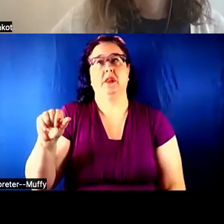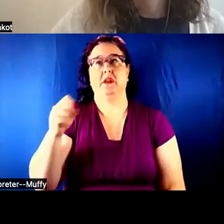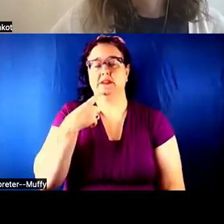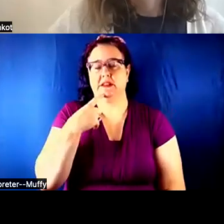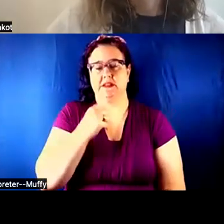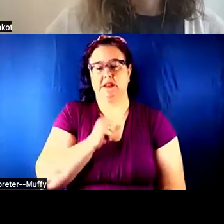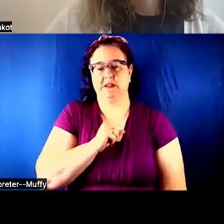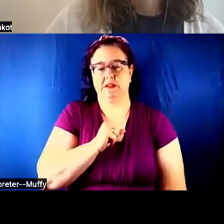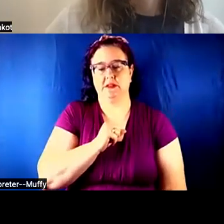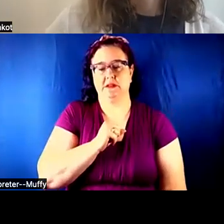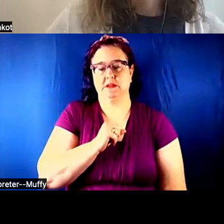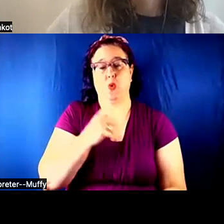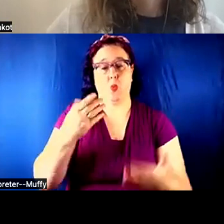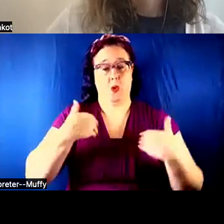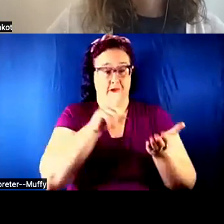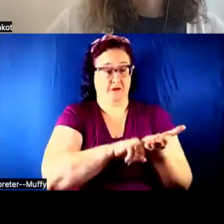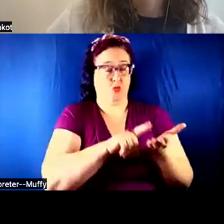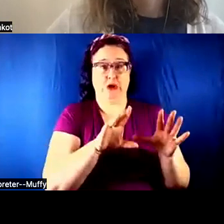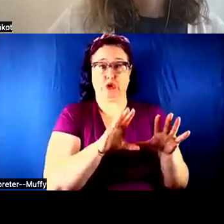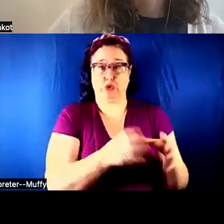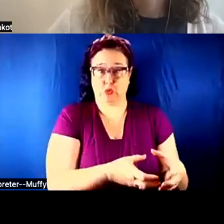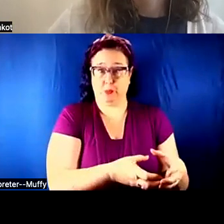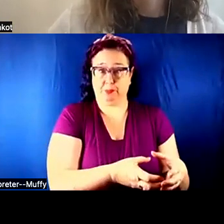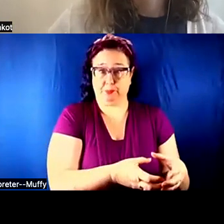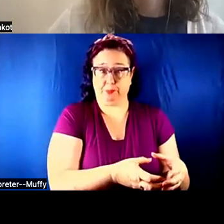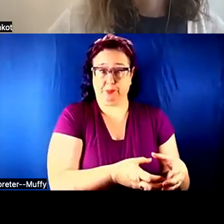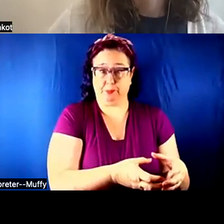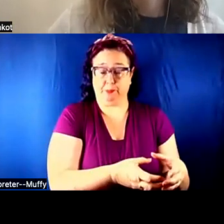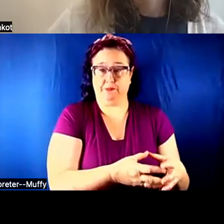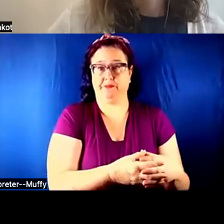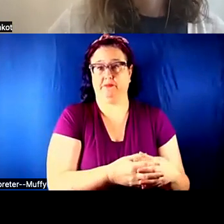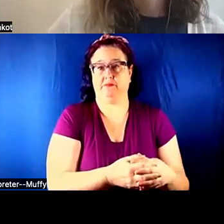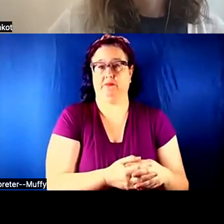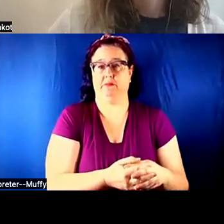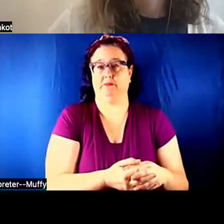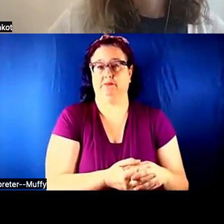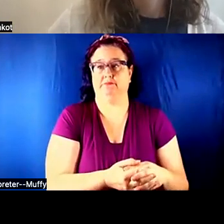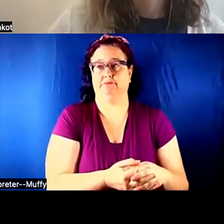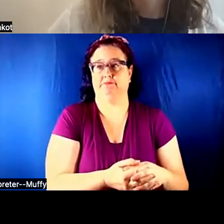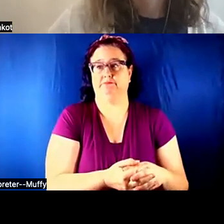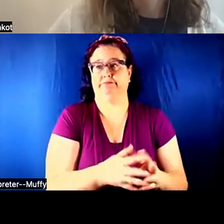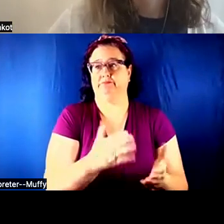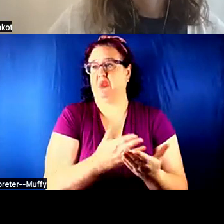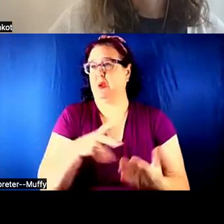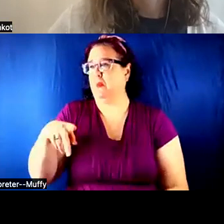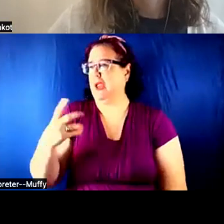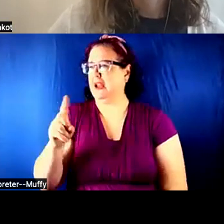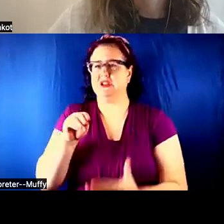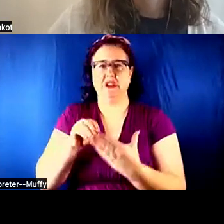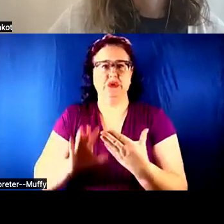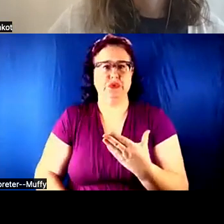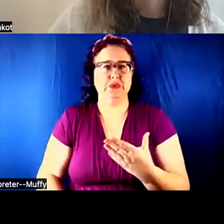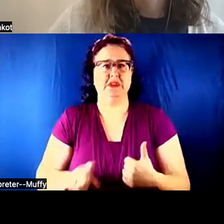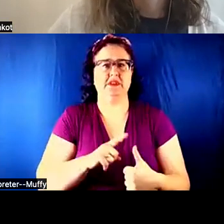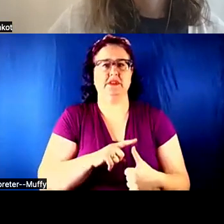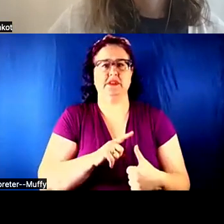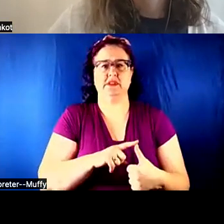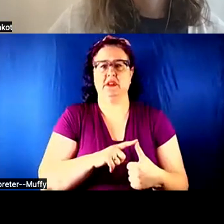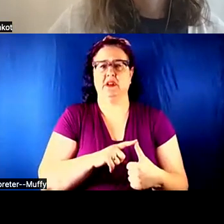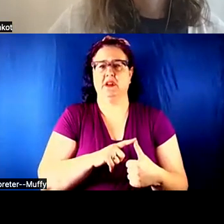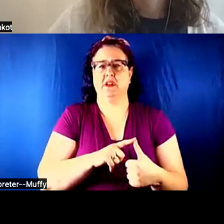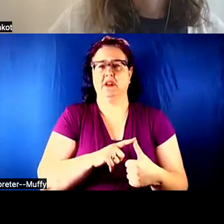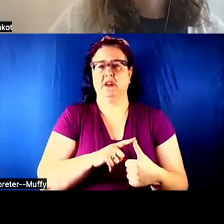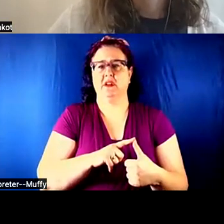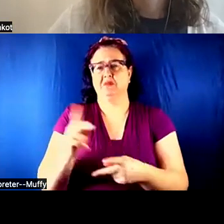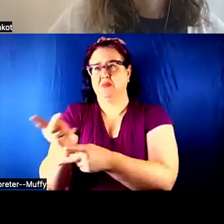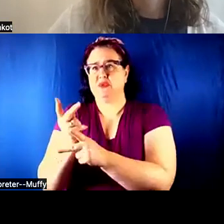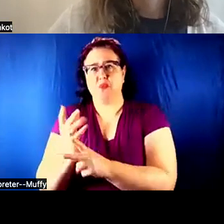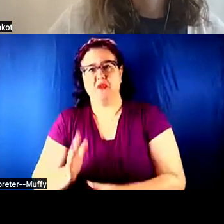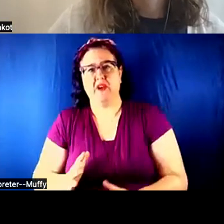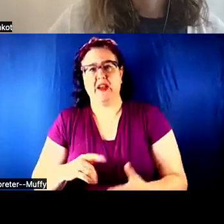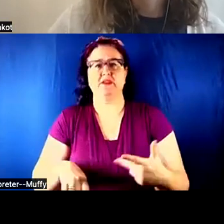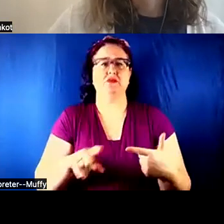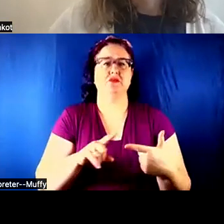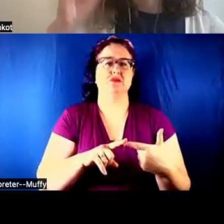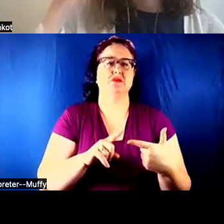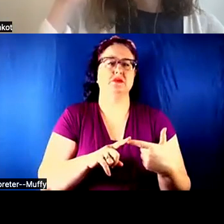section group. There are some PhD students, the supervisors, and because I subscribed to